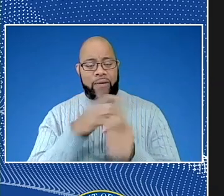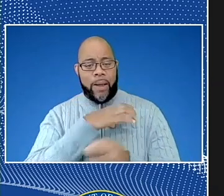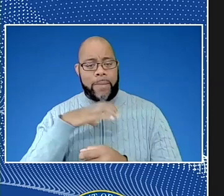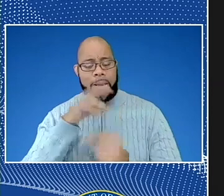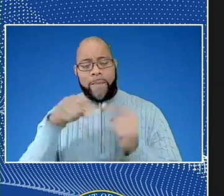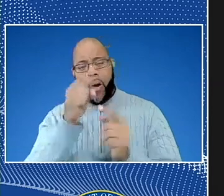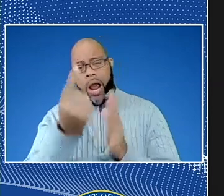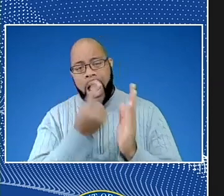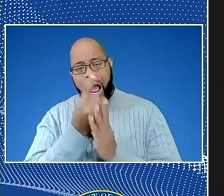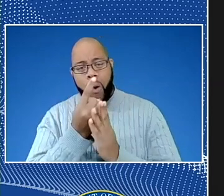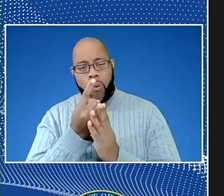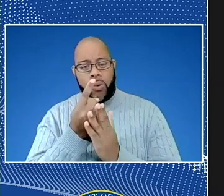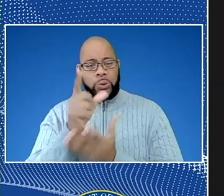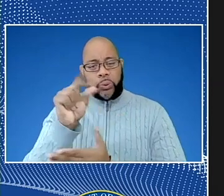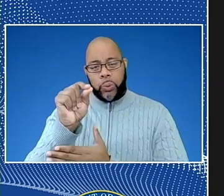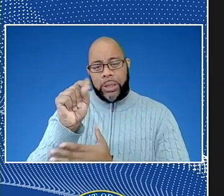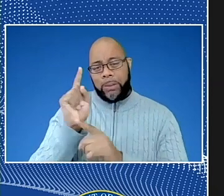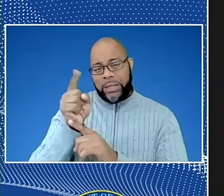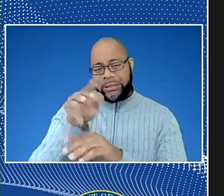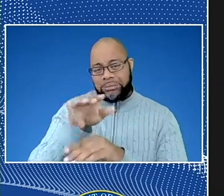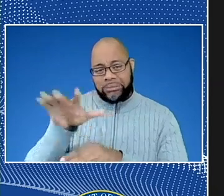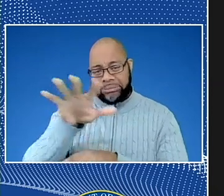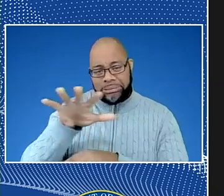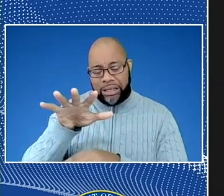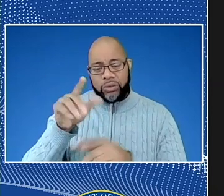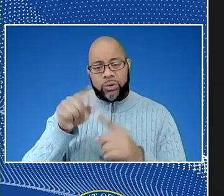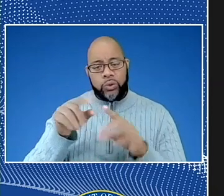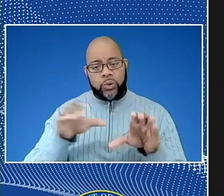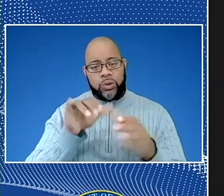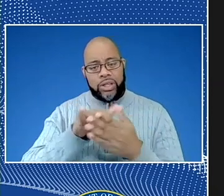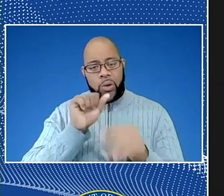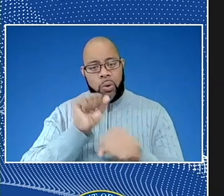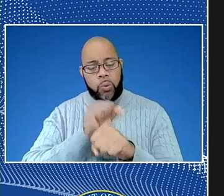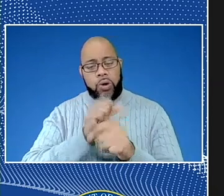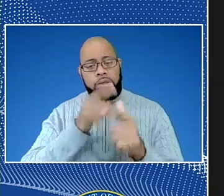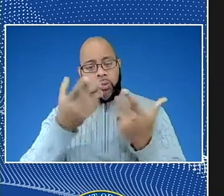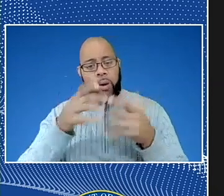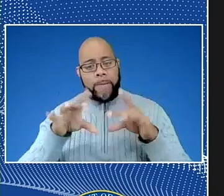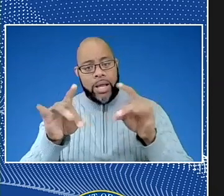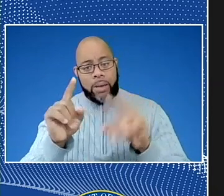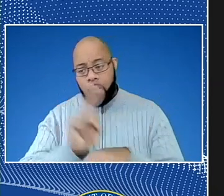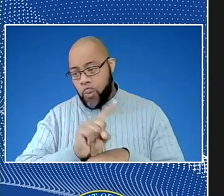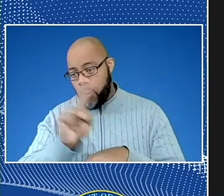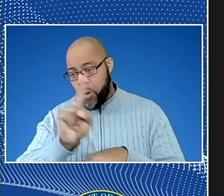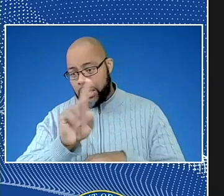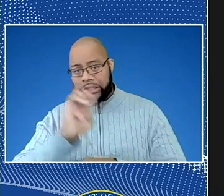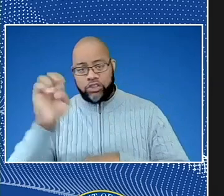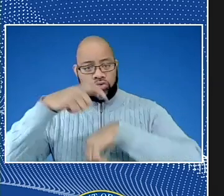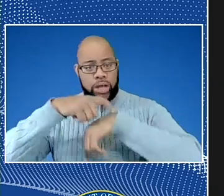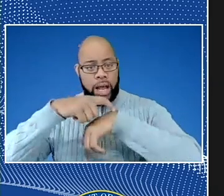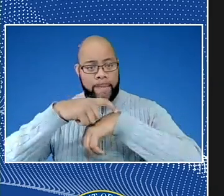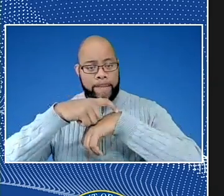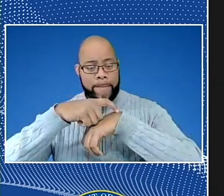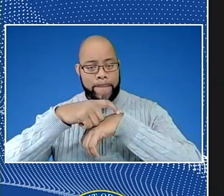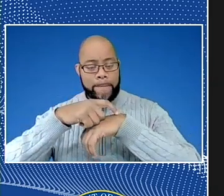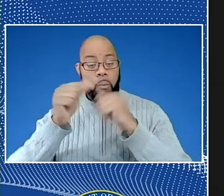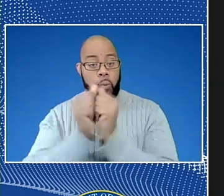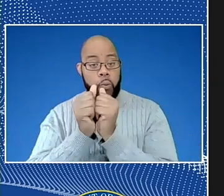and 20-ish minutes to do that work. And then you'd want to pick up at 1 Eastern with presenting any modifications